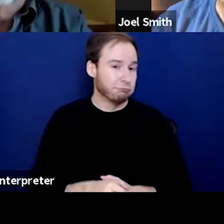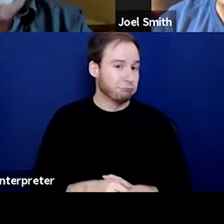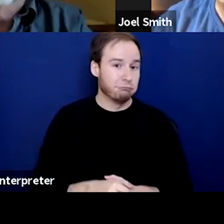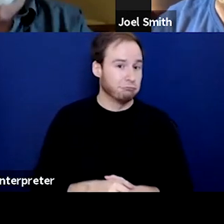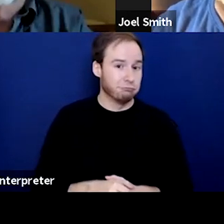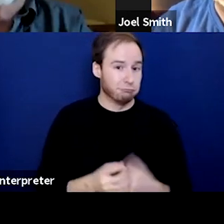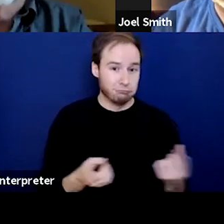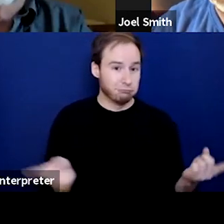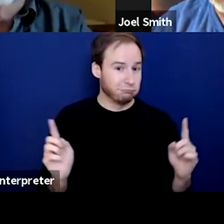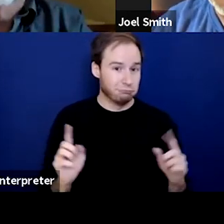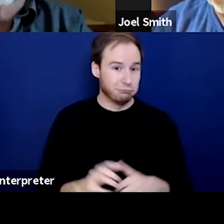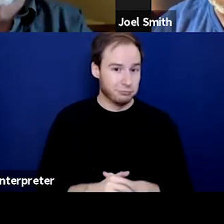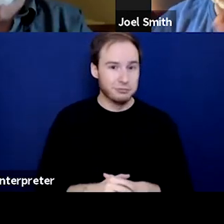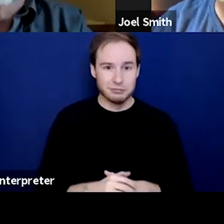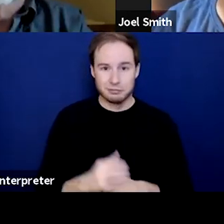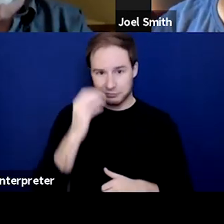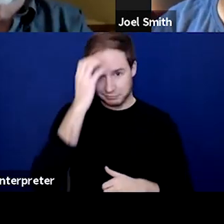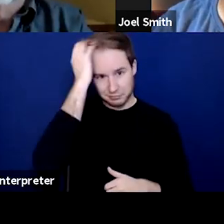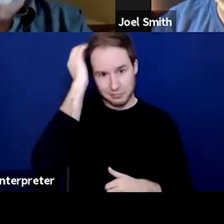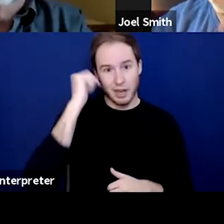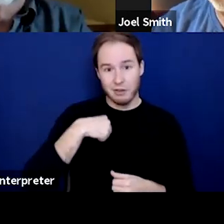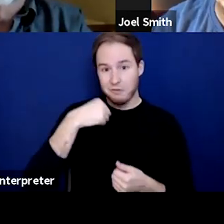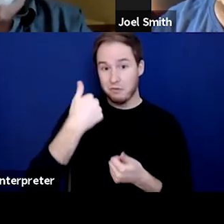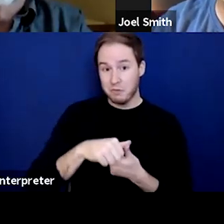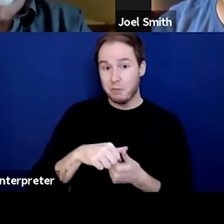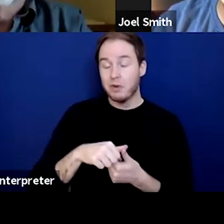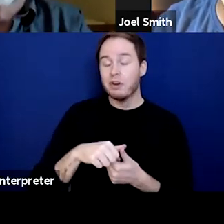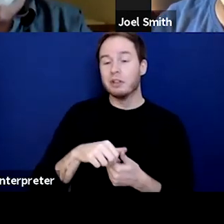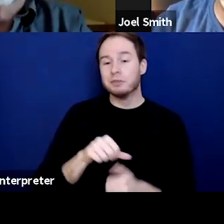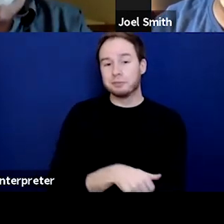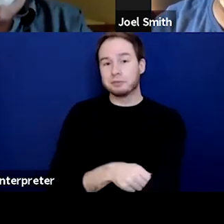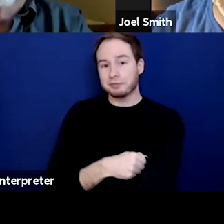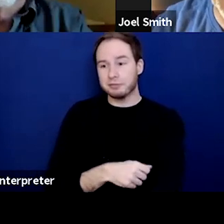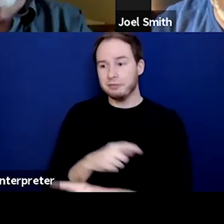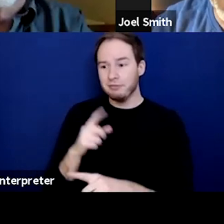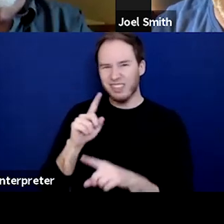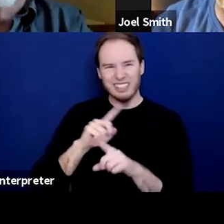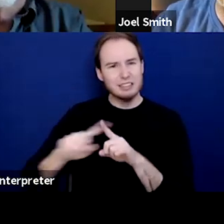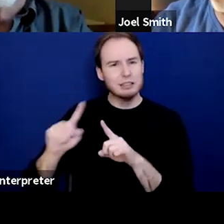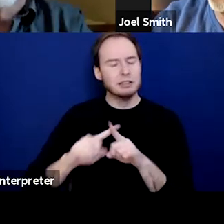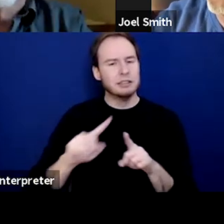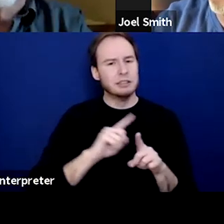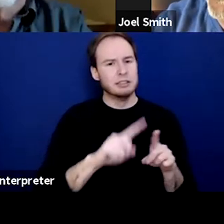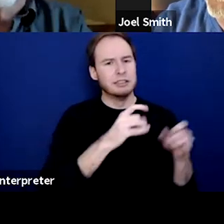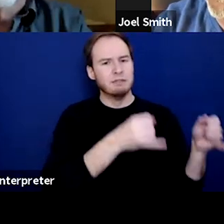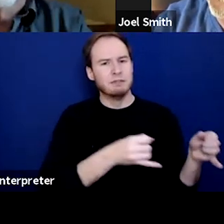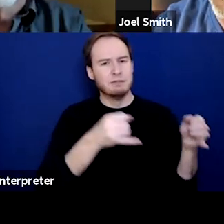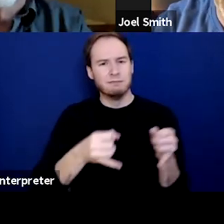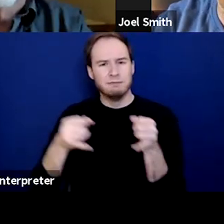But I believe one thing though. When they told me that it's different for everybody, because we don't take the same course.